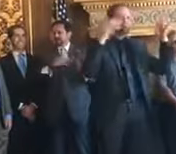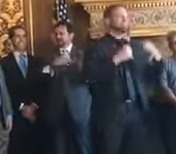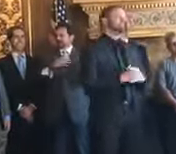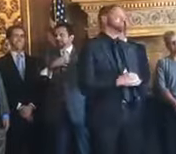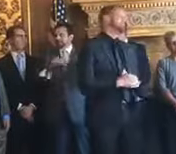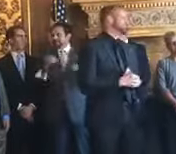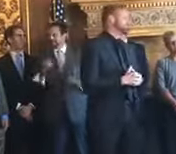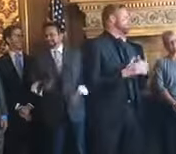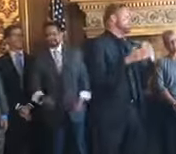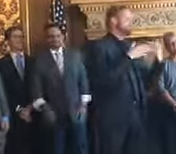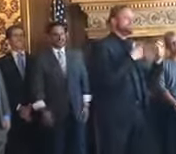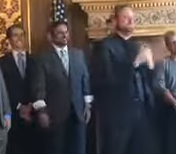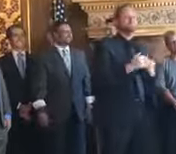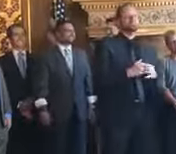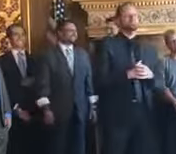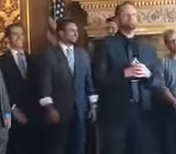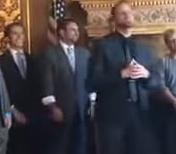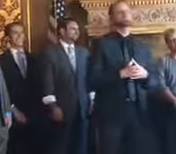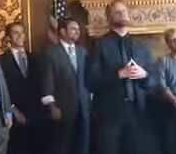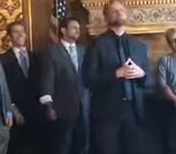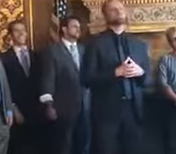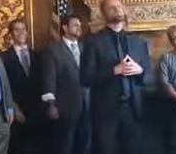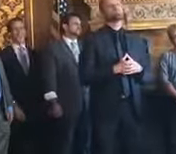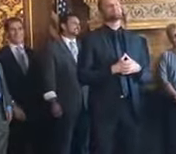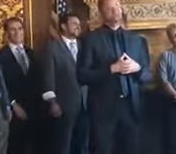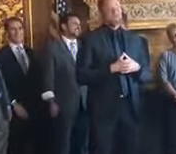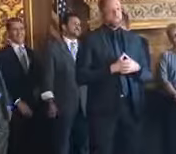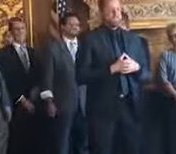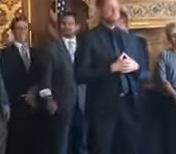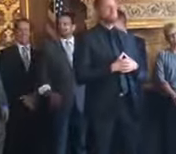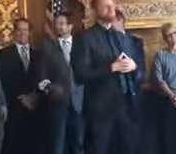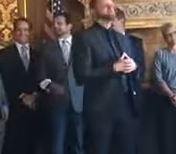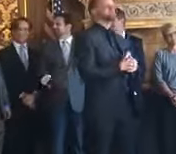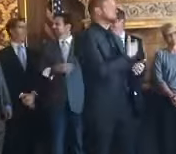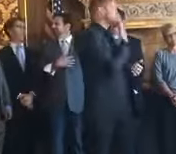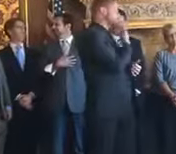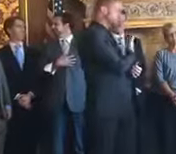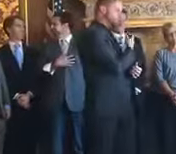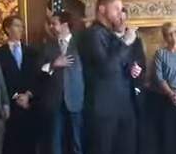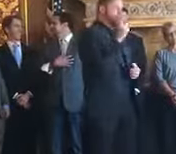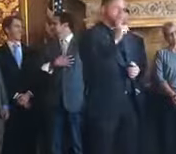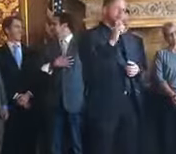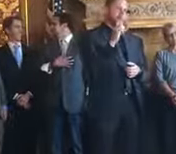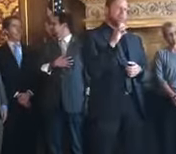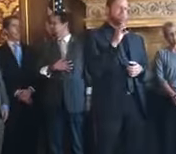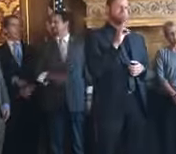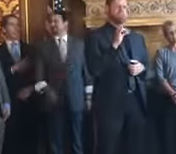I also wanted to say that our Senate lead on this, Senator Testin had a scheduling conflict